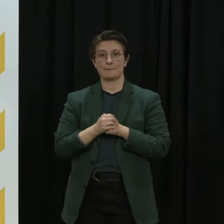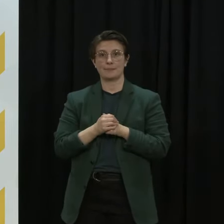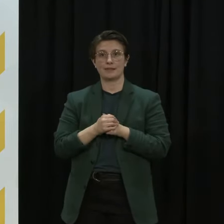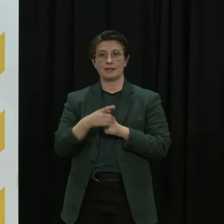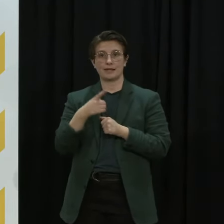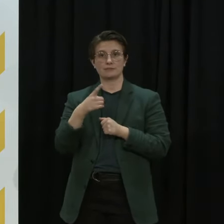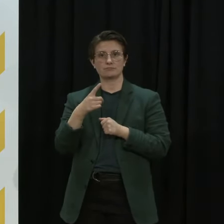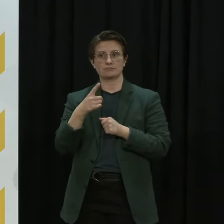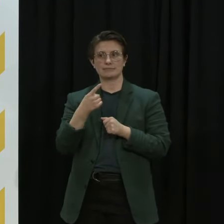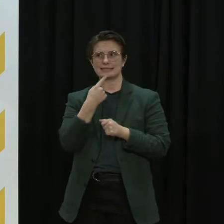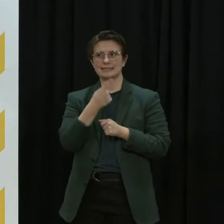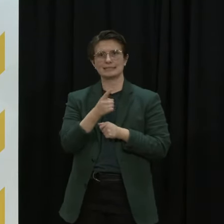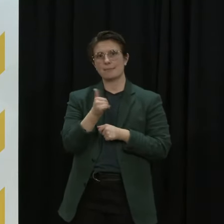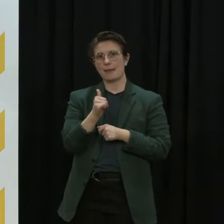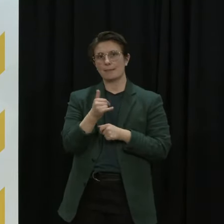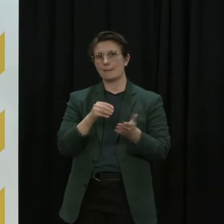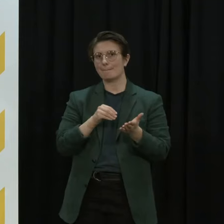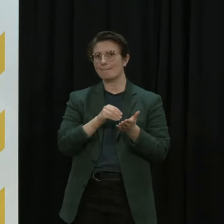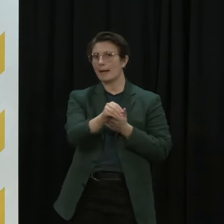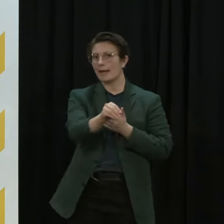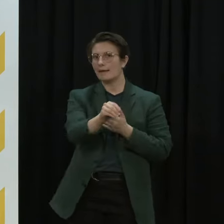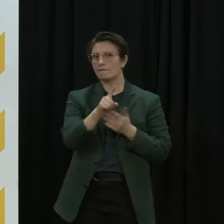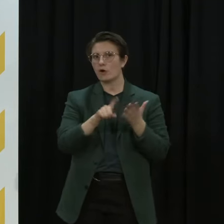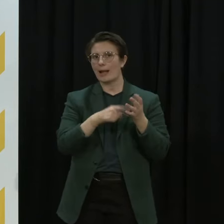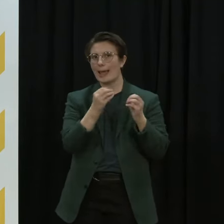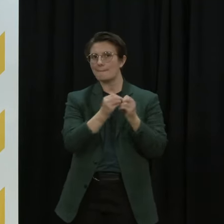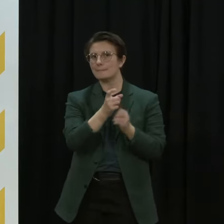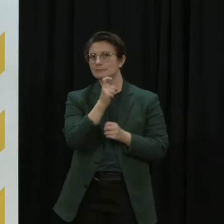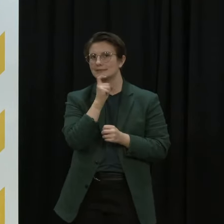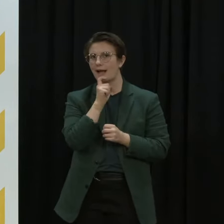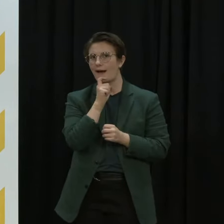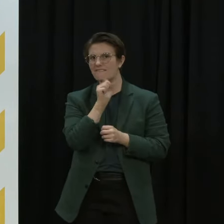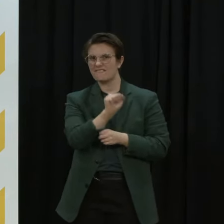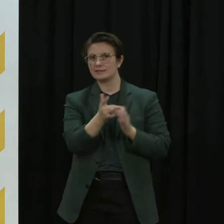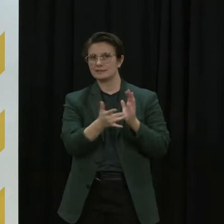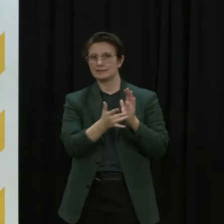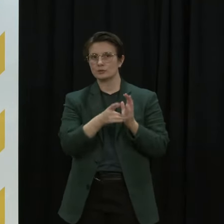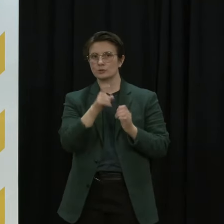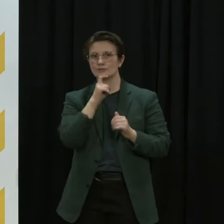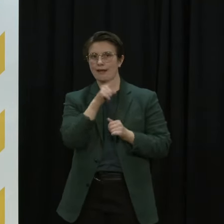ministry at the moment.